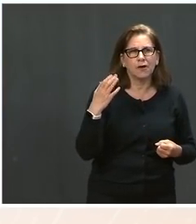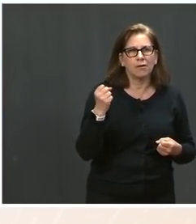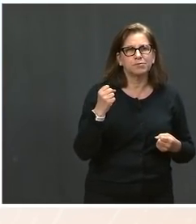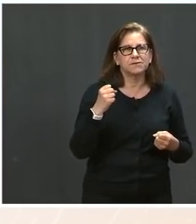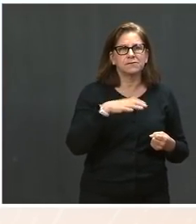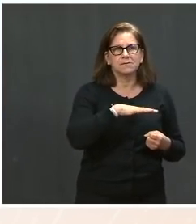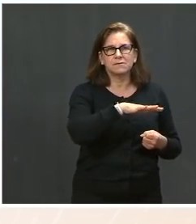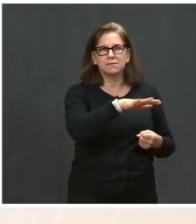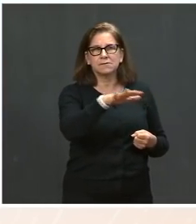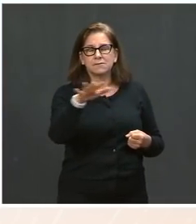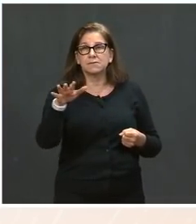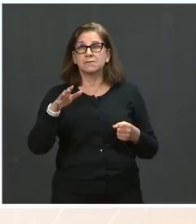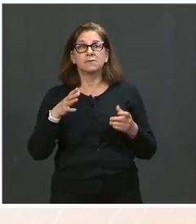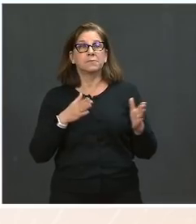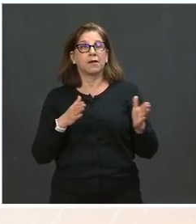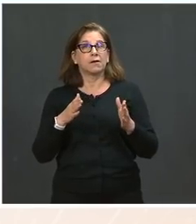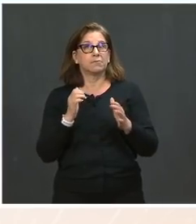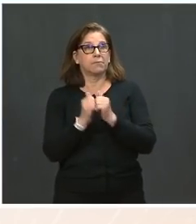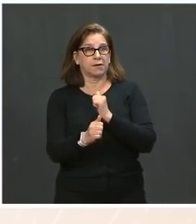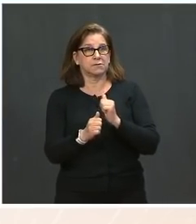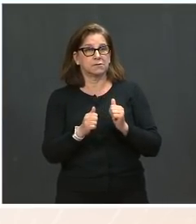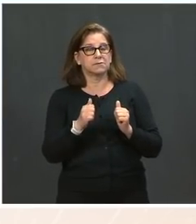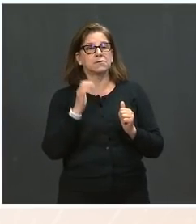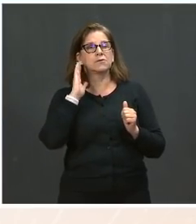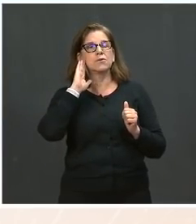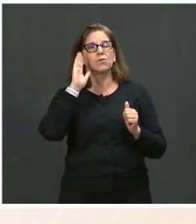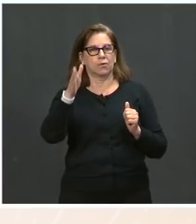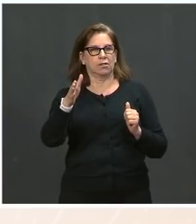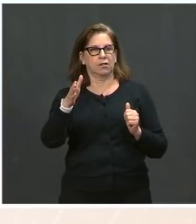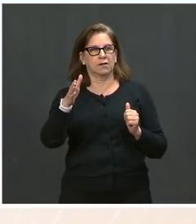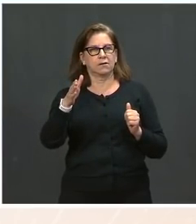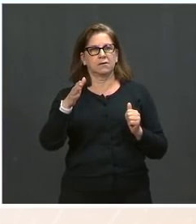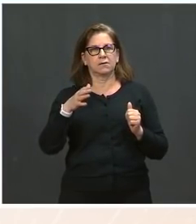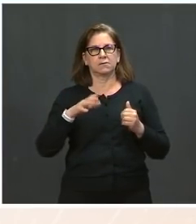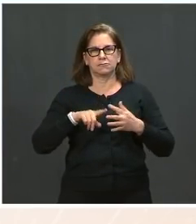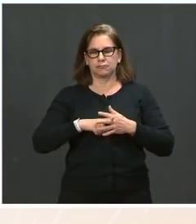this will be able to be put on steroids. So in the past two weeks, just as an example,